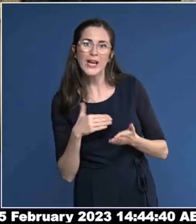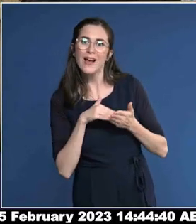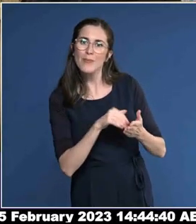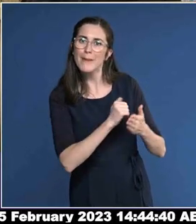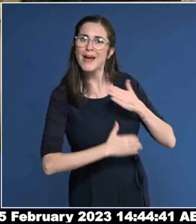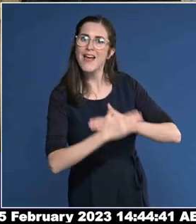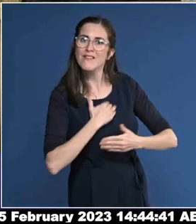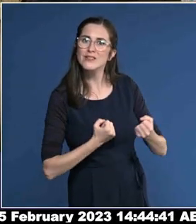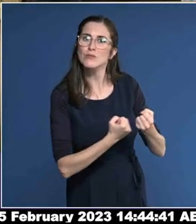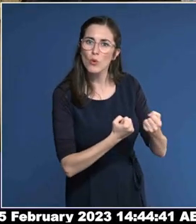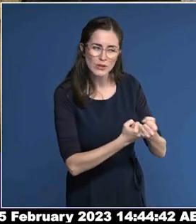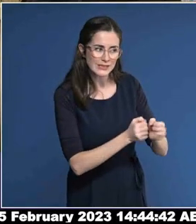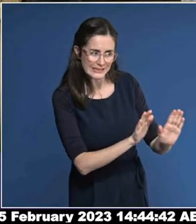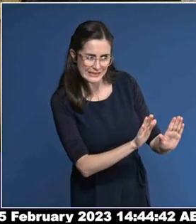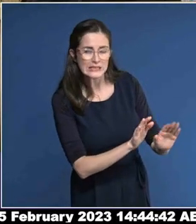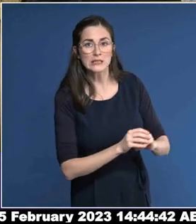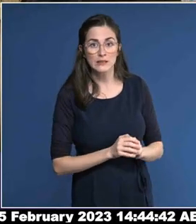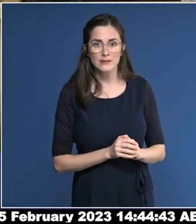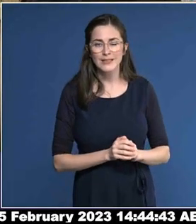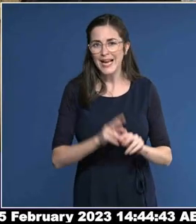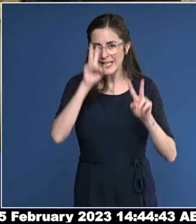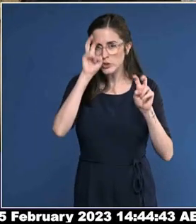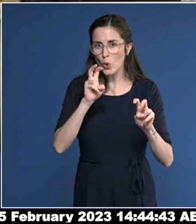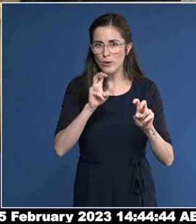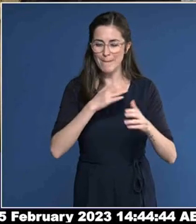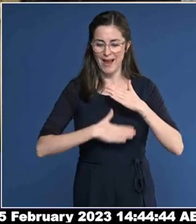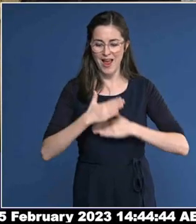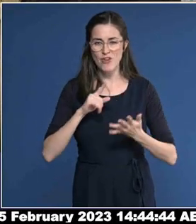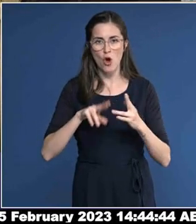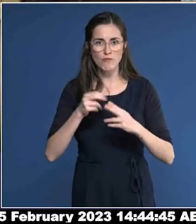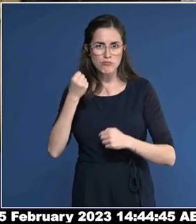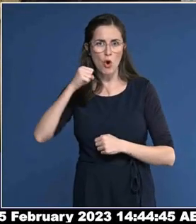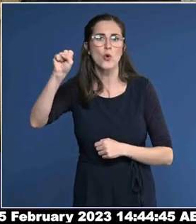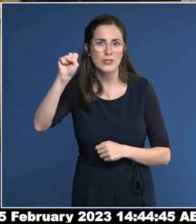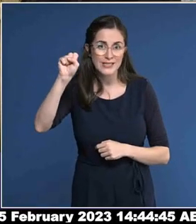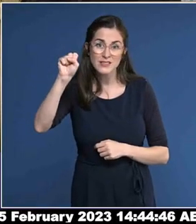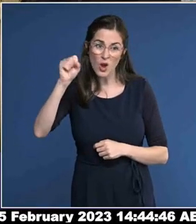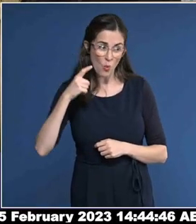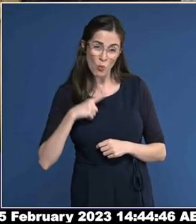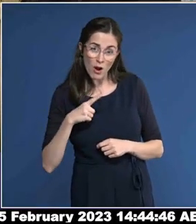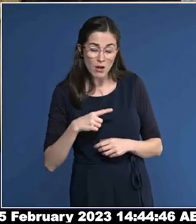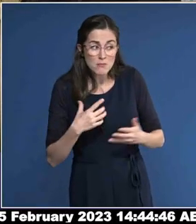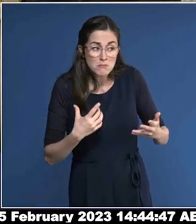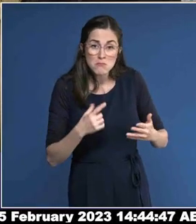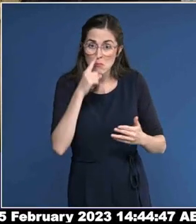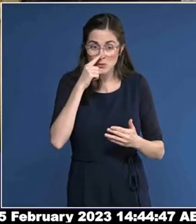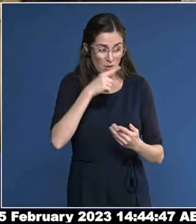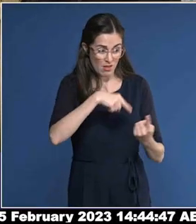As I've mentioned, we call them behaviours of protest, and we know that that can be a product of the environment or absolutely a form of communication.